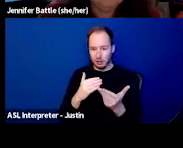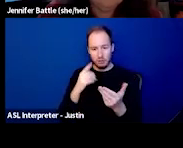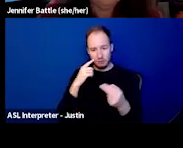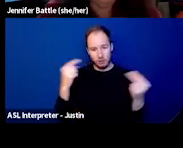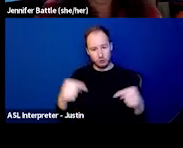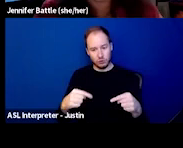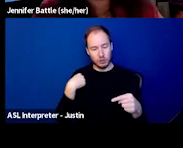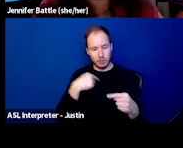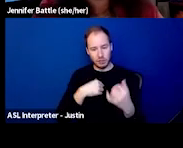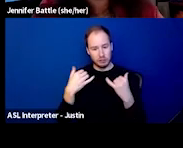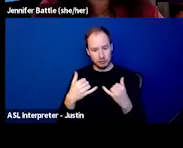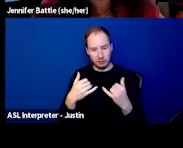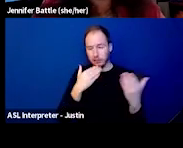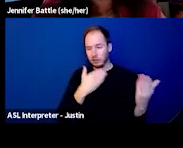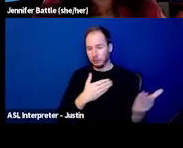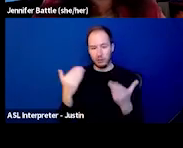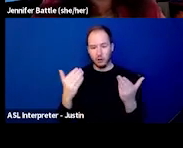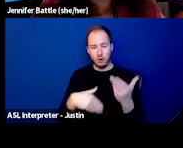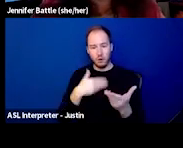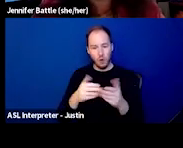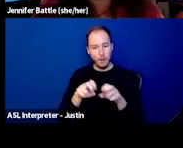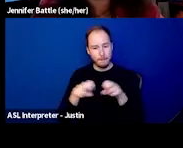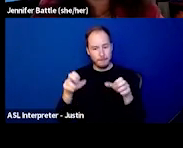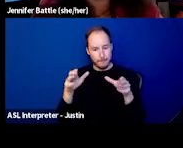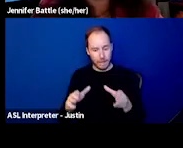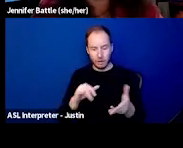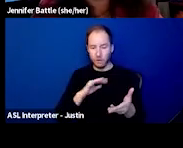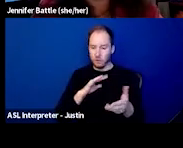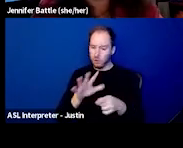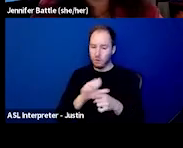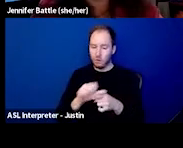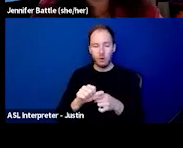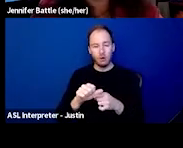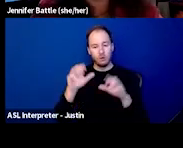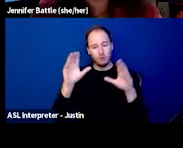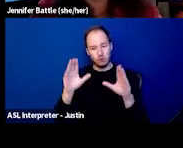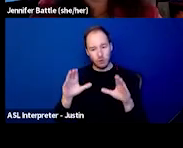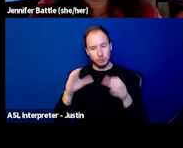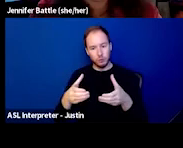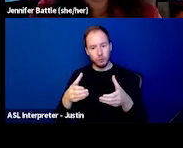with us today and thank you so much to all of our panelists. What an incredible group of subject matter experts